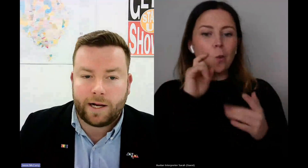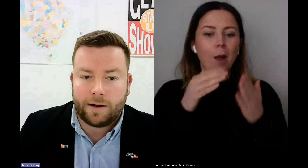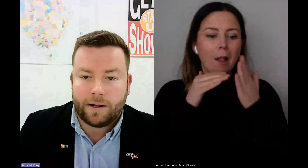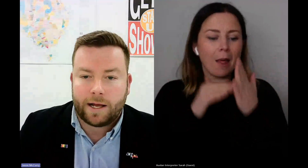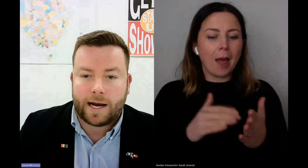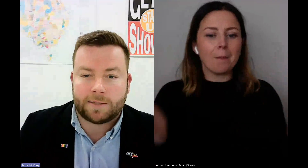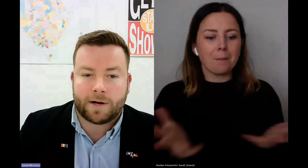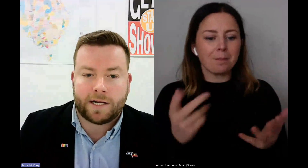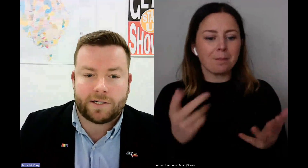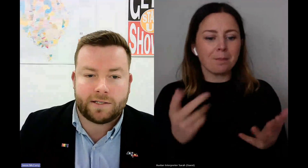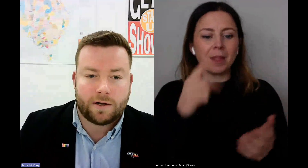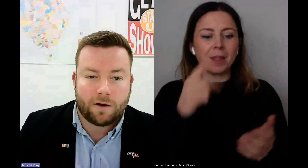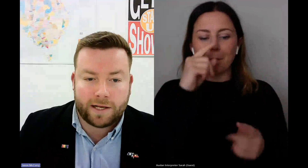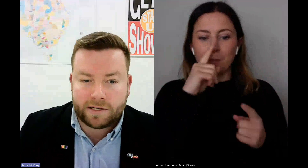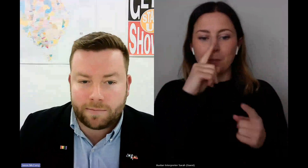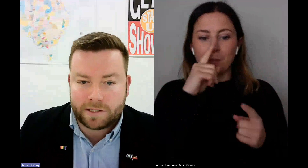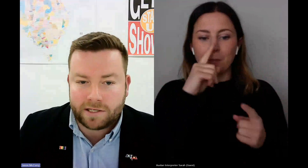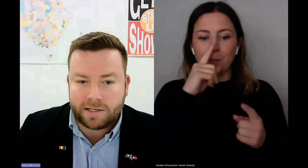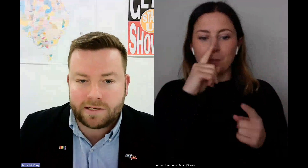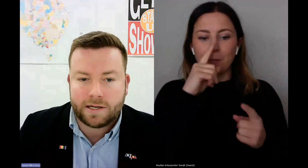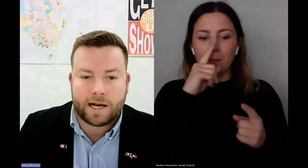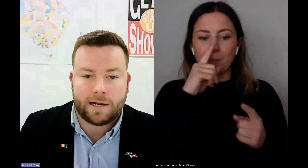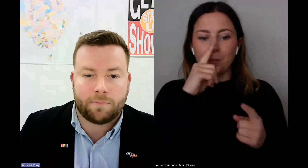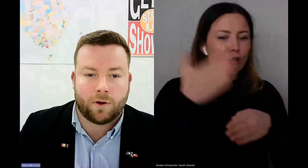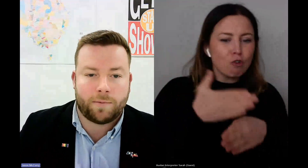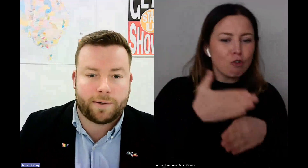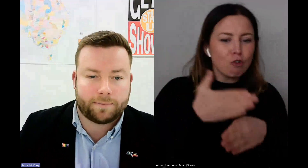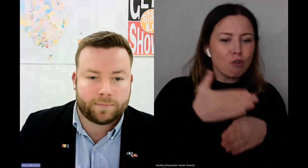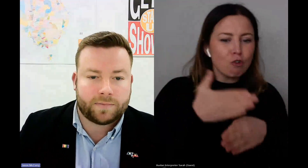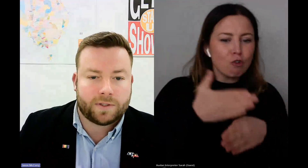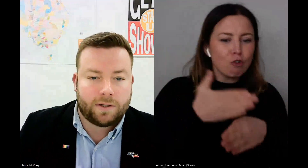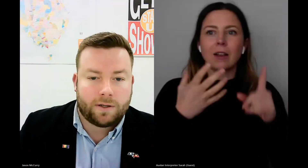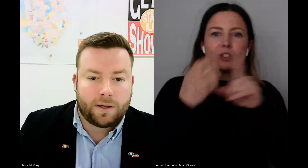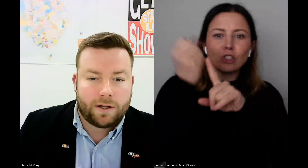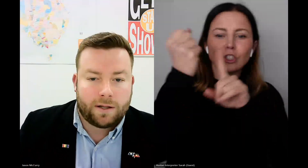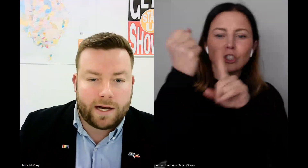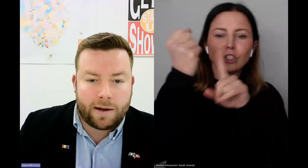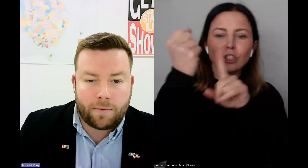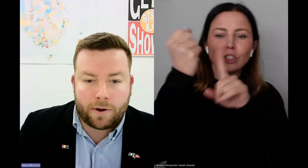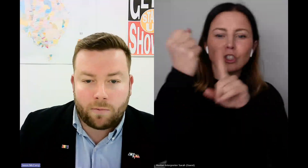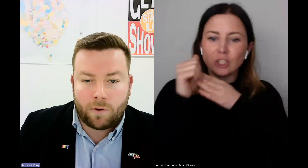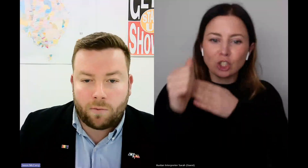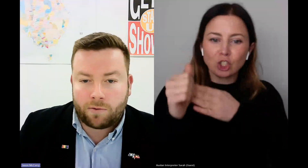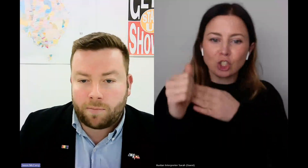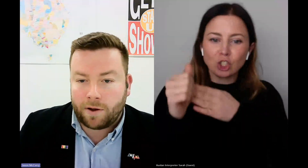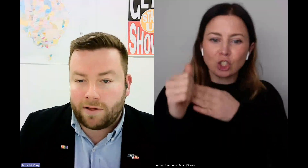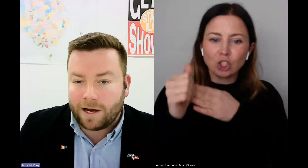career and aspirations of leadership positions and employment. The network will work with both